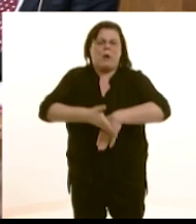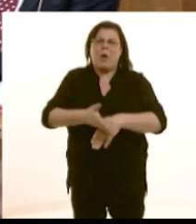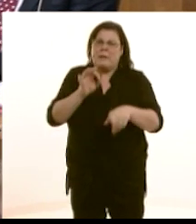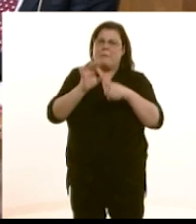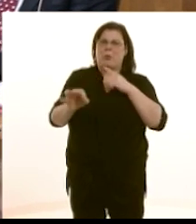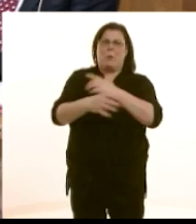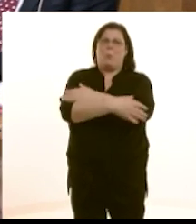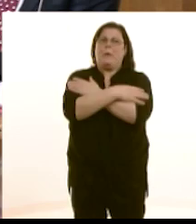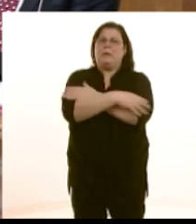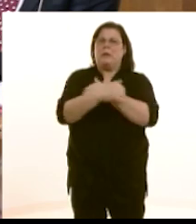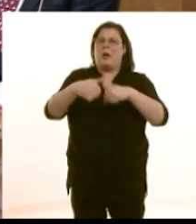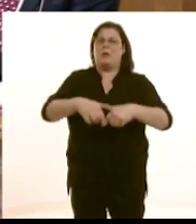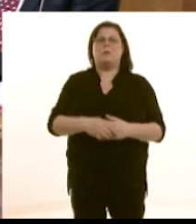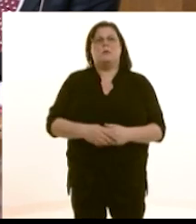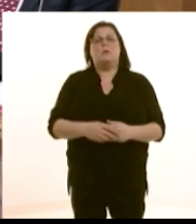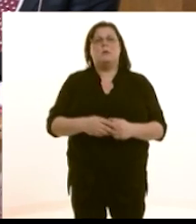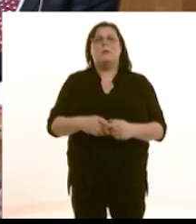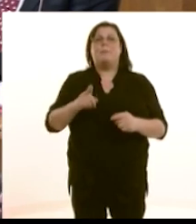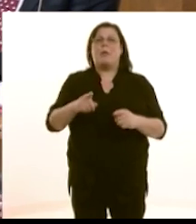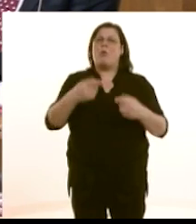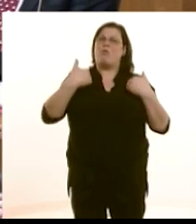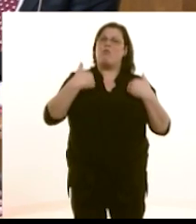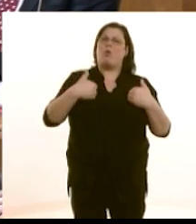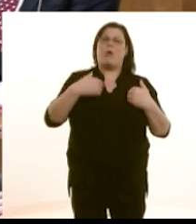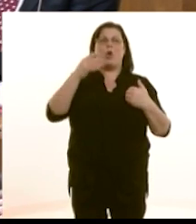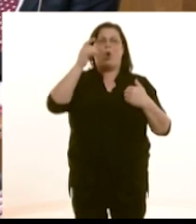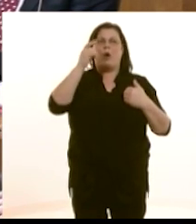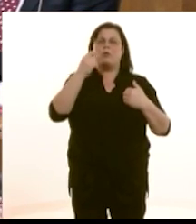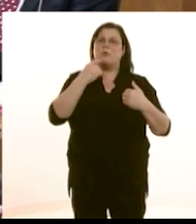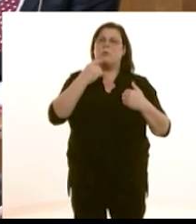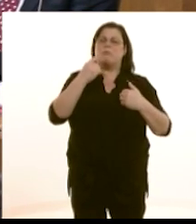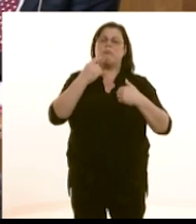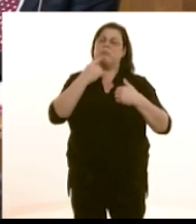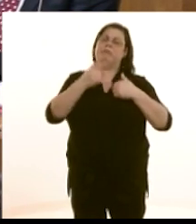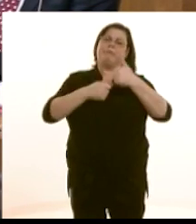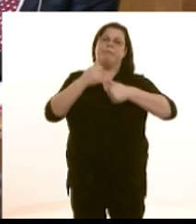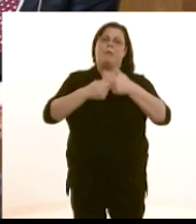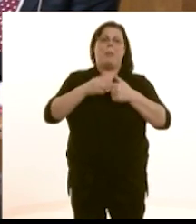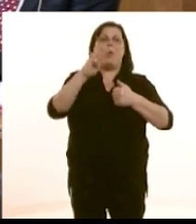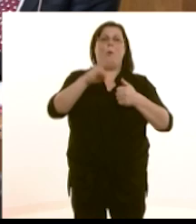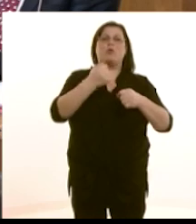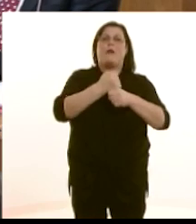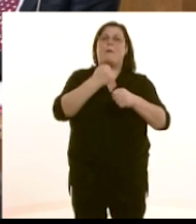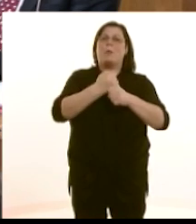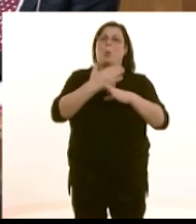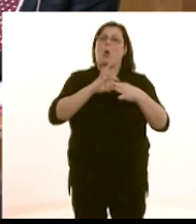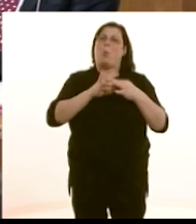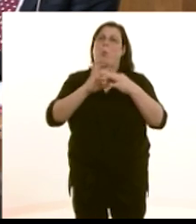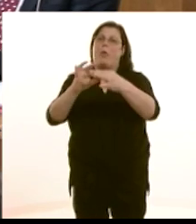of course, work, as was acknowledged by the royal college, with the royal college itself in order to ensure that we can attract even more doctors to Wales. I do have to point